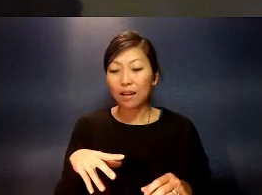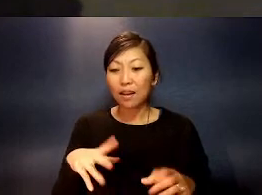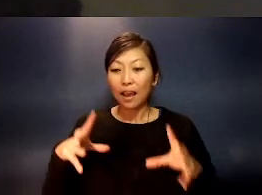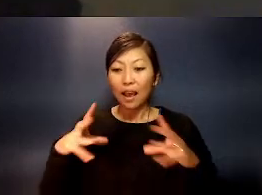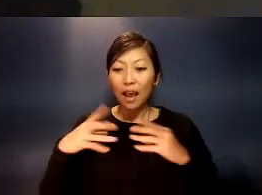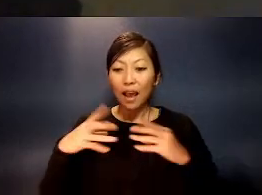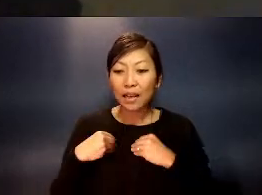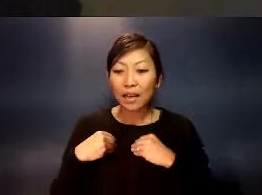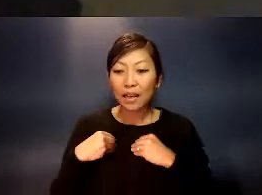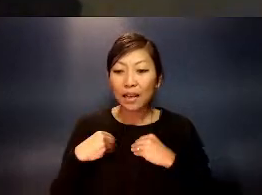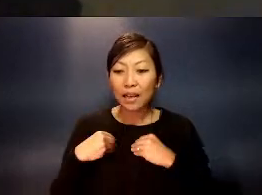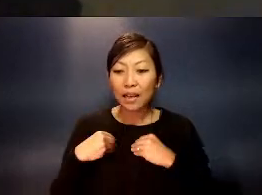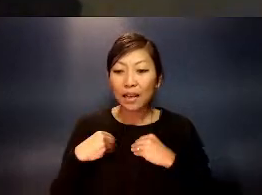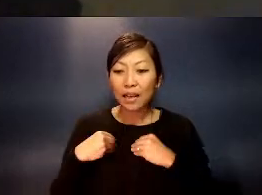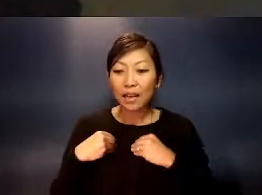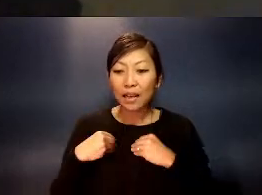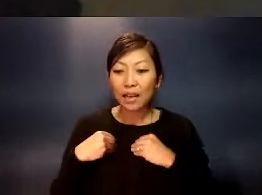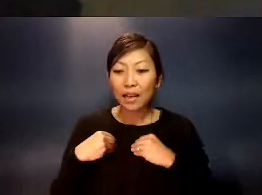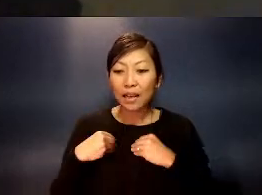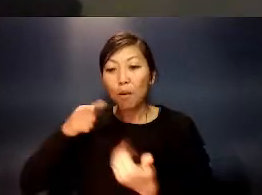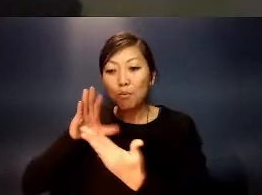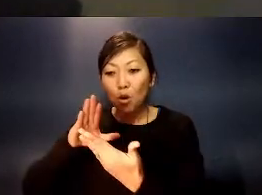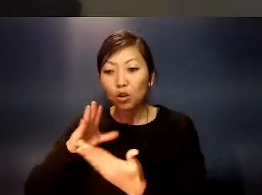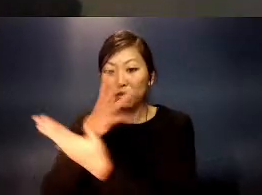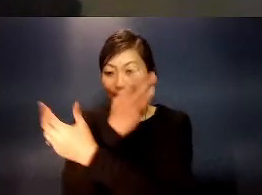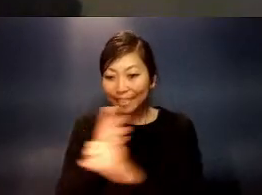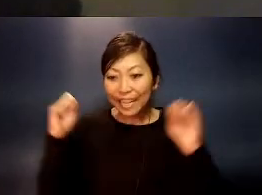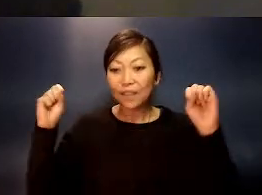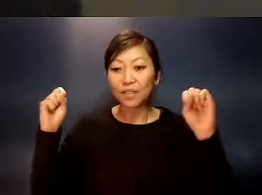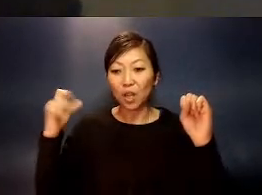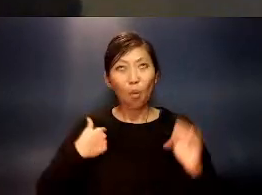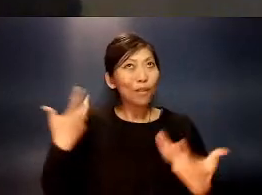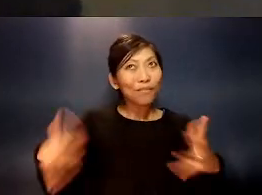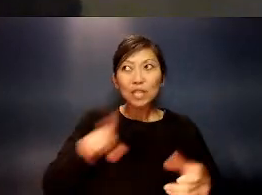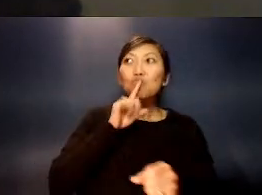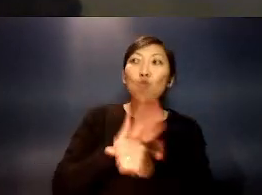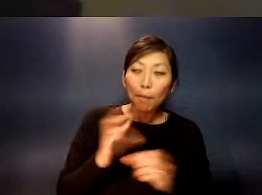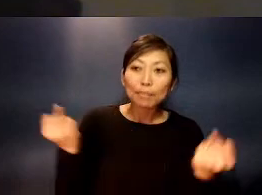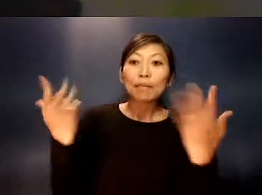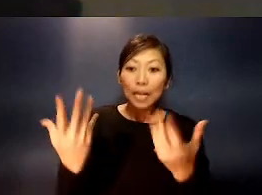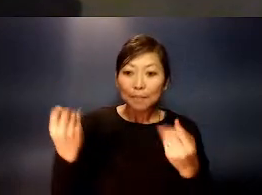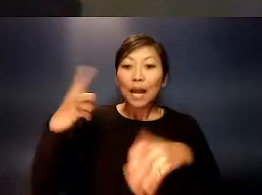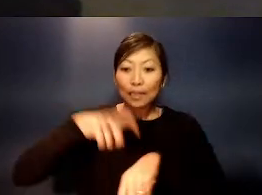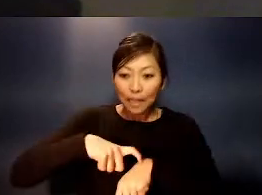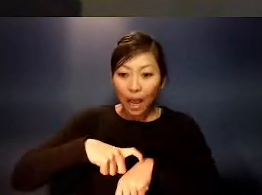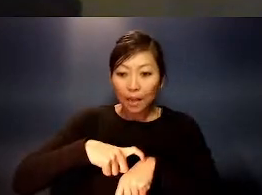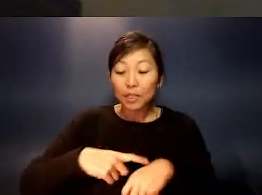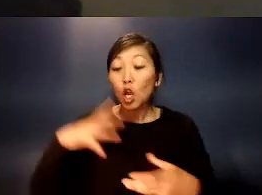BUT THE COST OF POLICING BALLOONING, POLICE SERVICE REDUCED, WE NEED INVESTMENTS IN UNARMED COMMUNITY SAFETY NOW MORE THAN EVER.